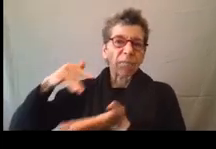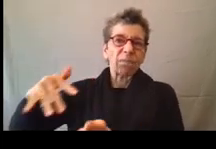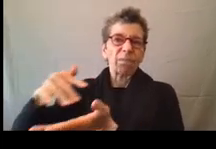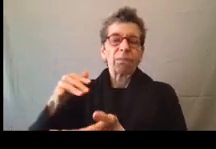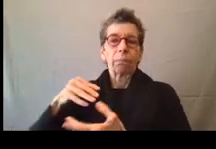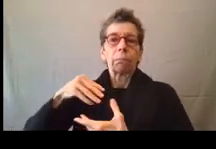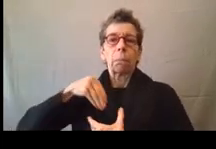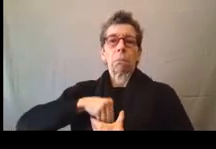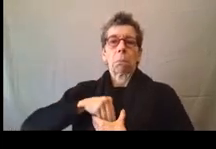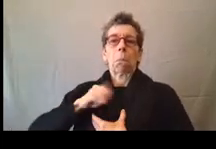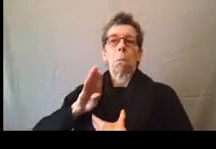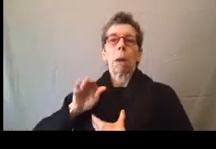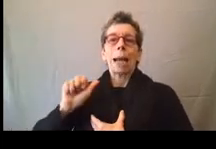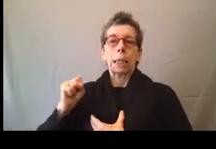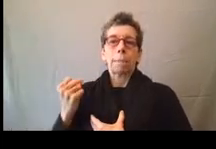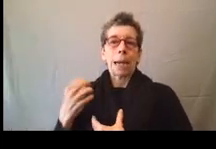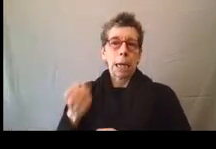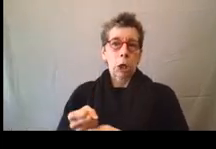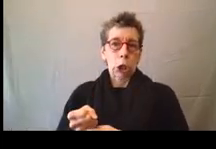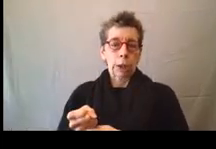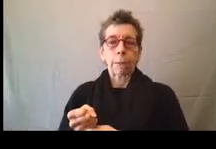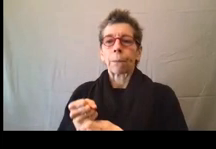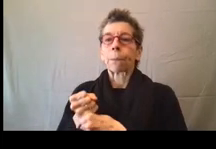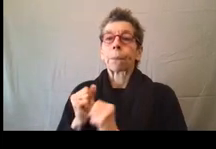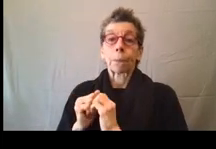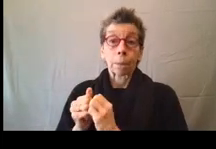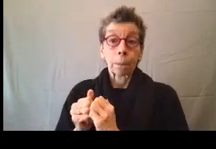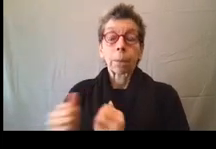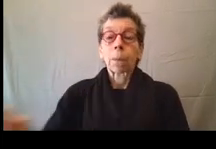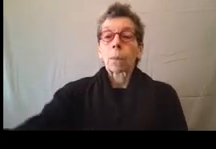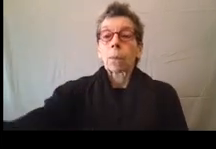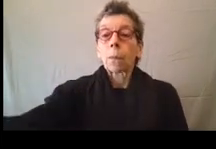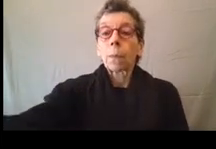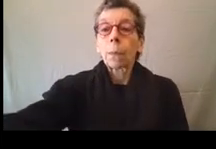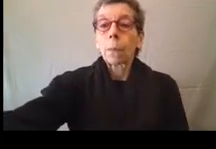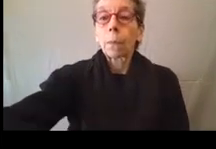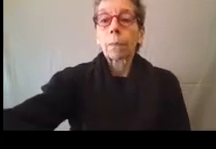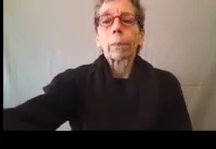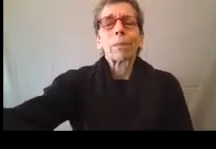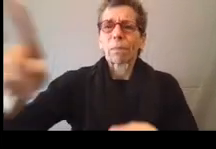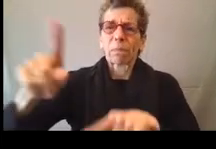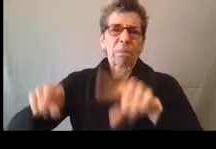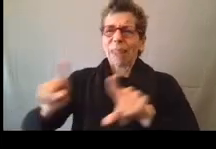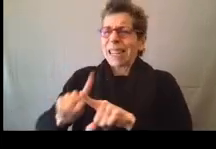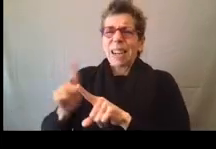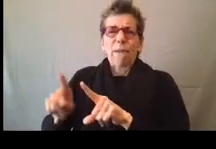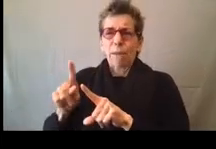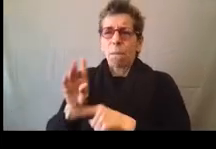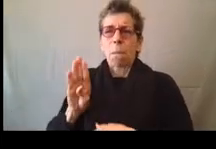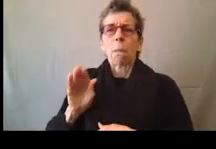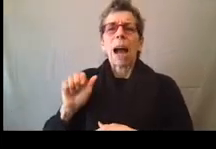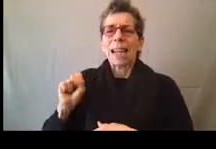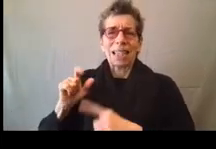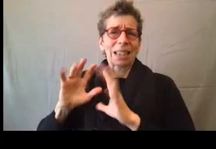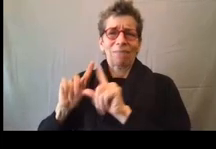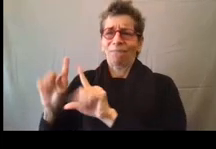it's they collect data on implicit bias towards all sorts of different things. Like I mentioned